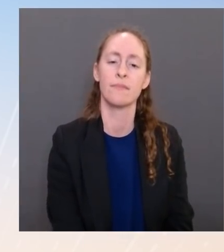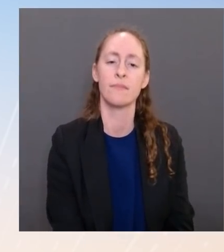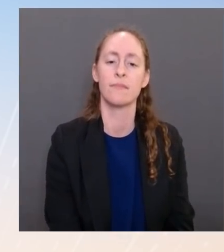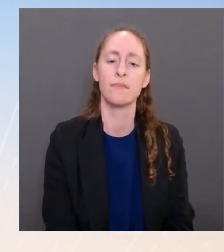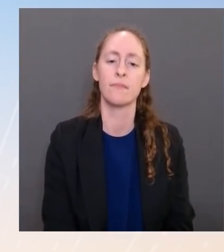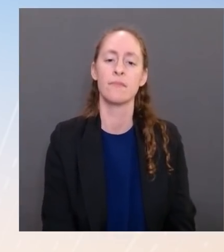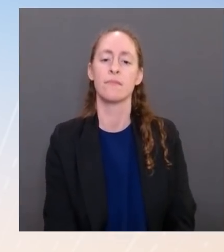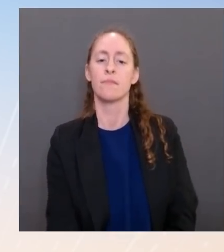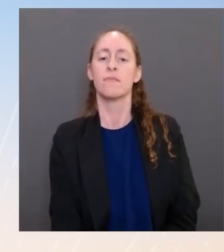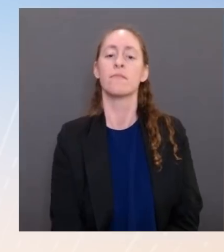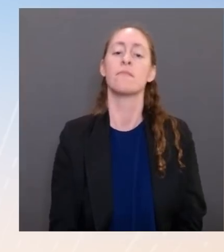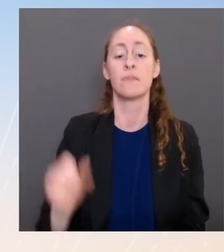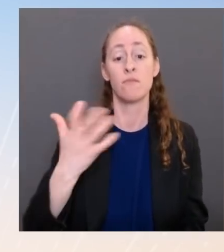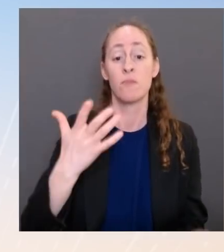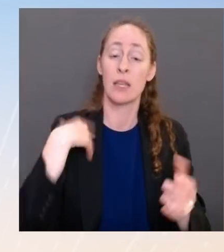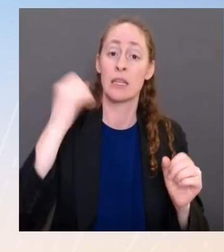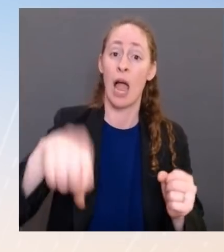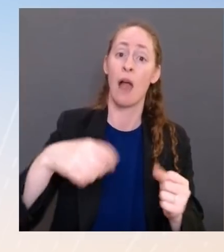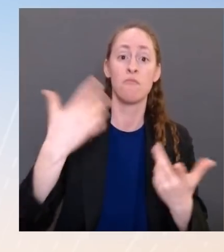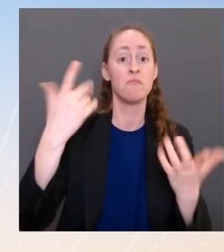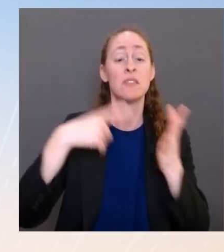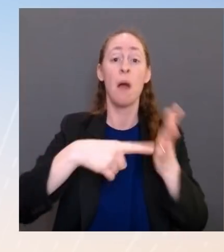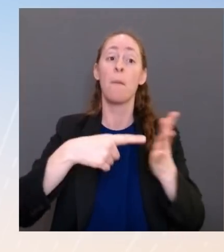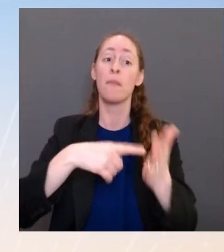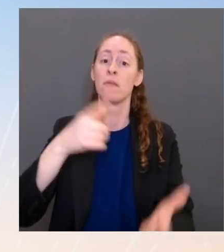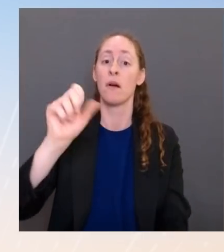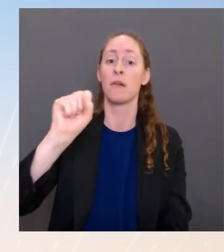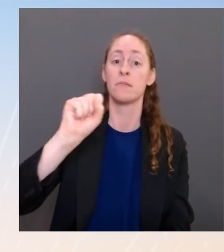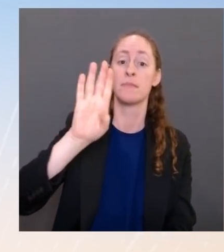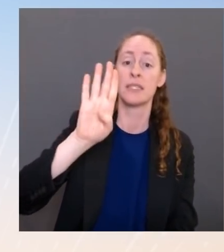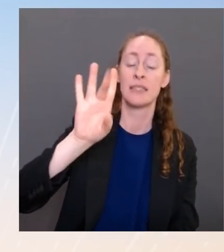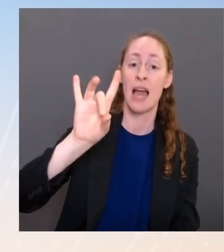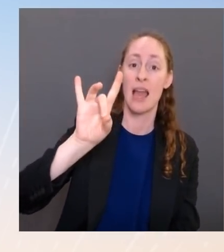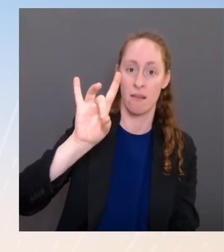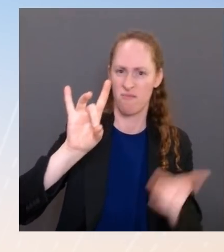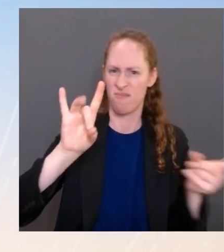including by creating new grants to increase funding,